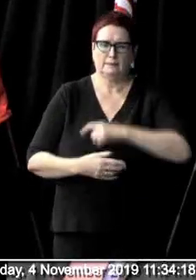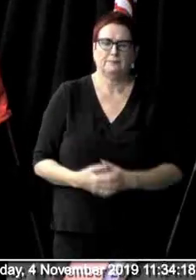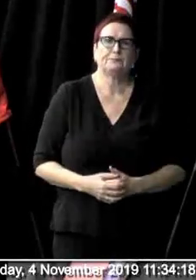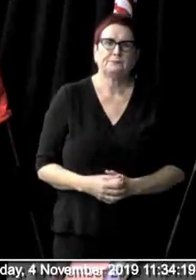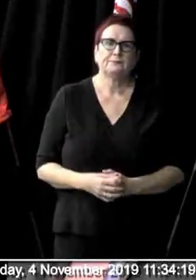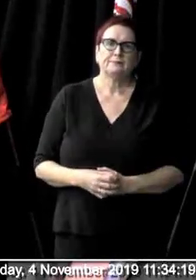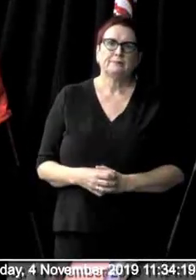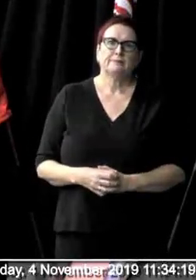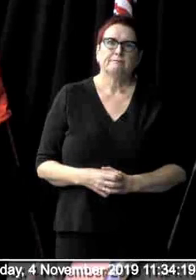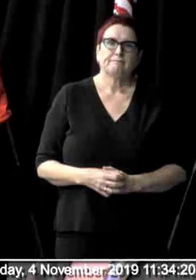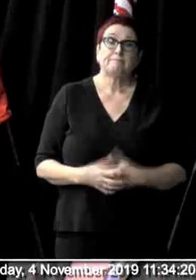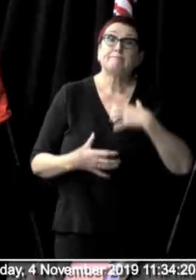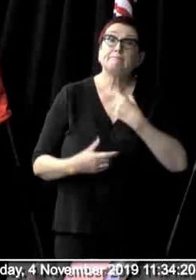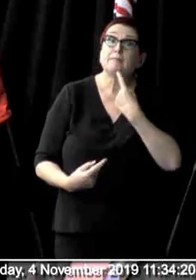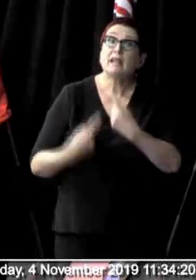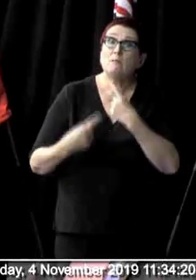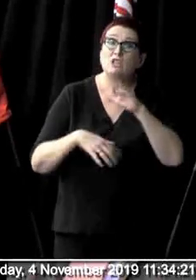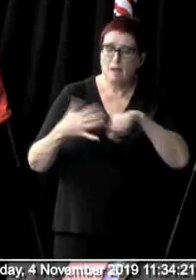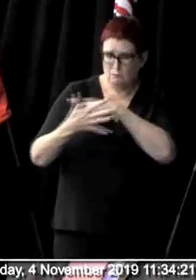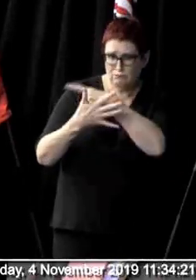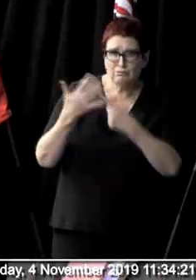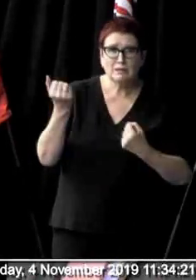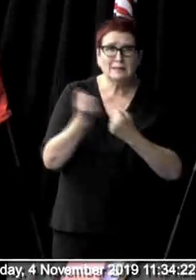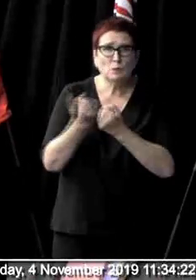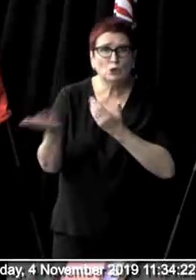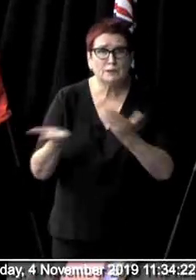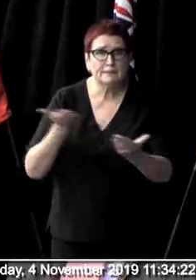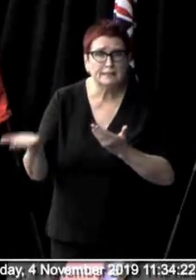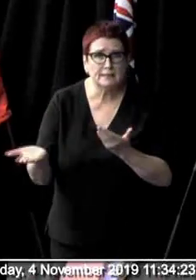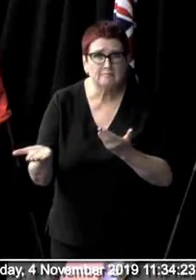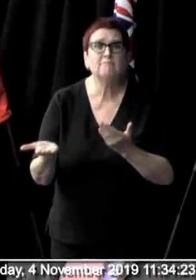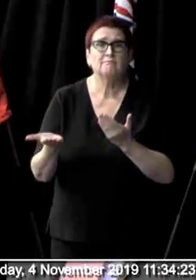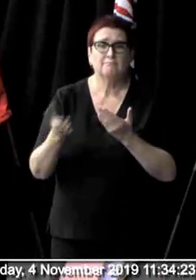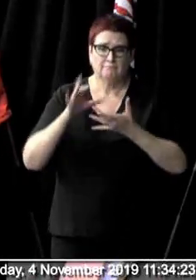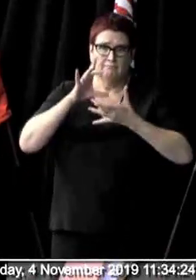Further information about all of these support services and links can be found